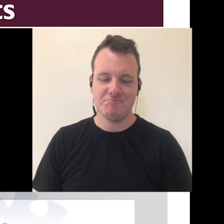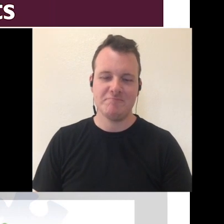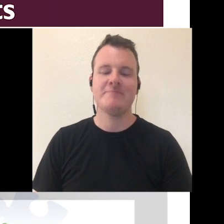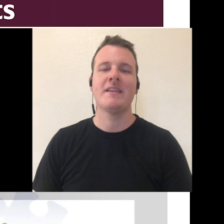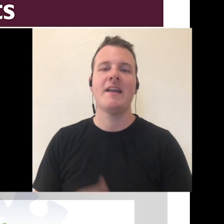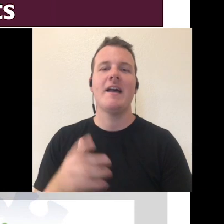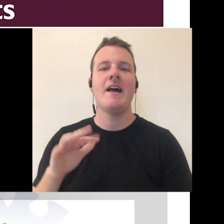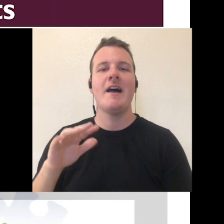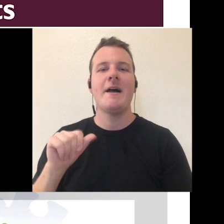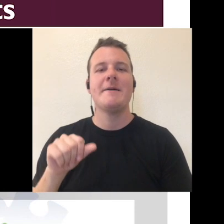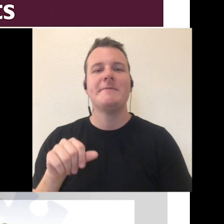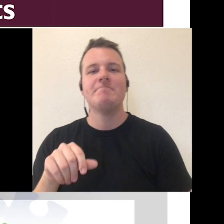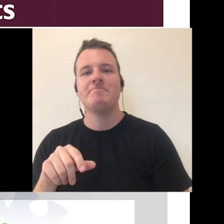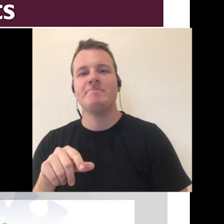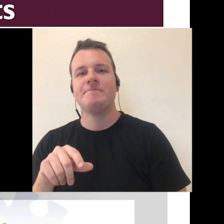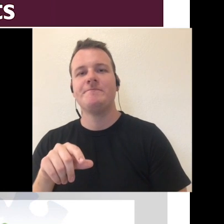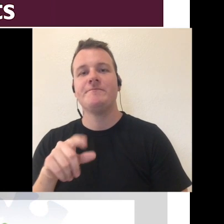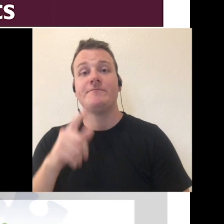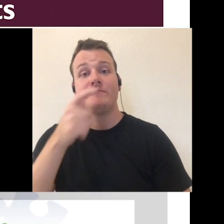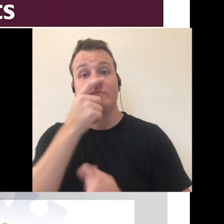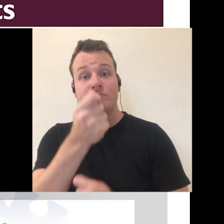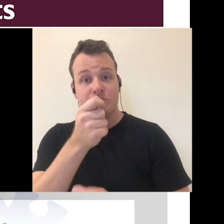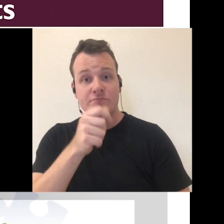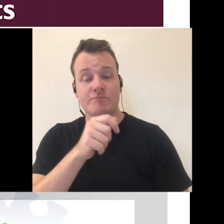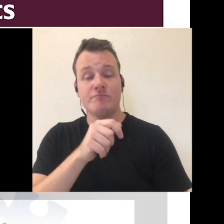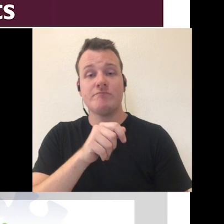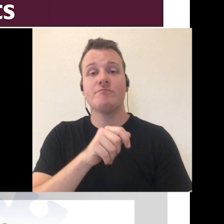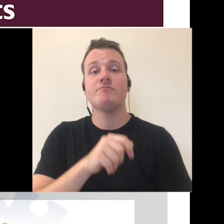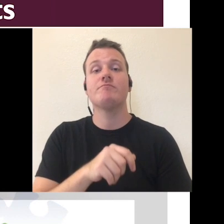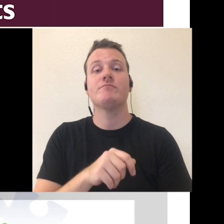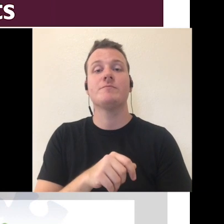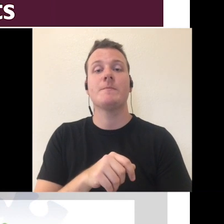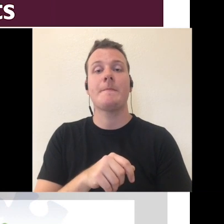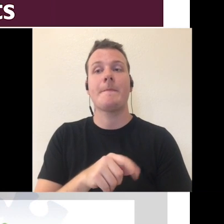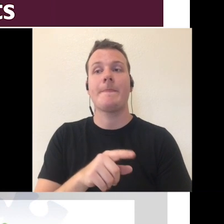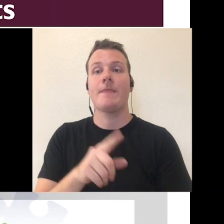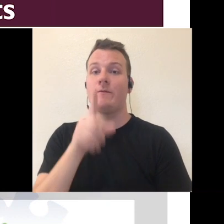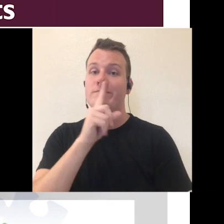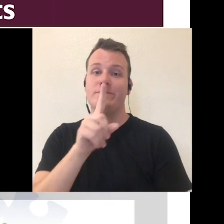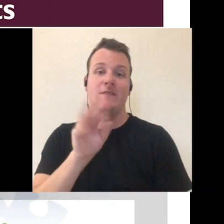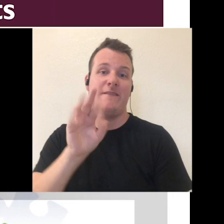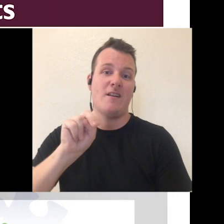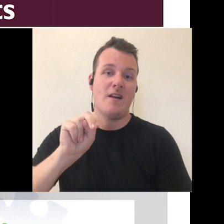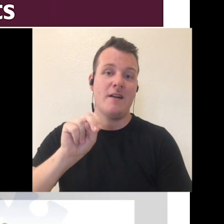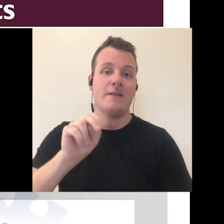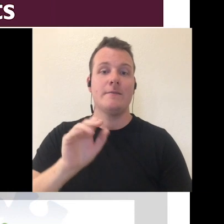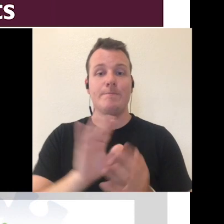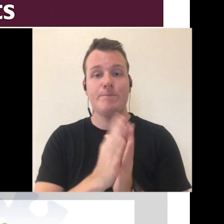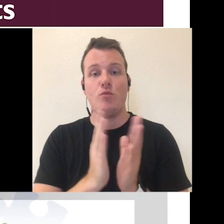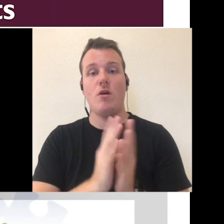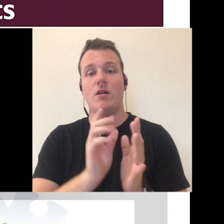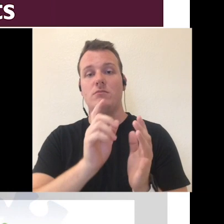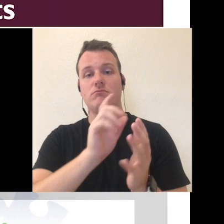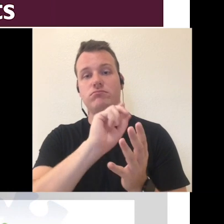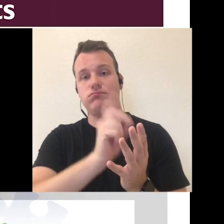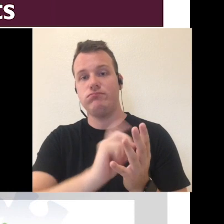book, and and the interesting thing is that that it's been really fun to put